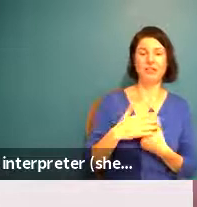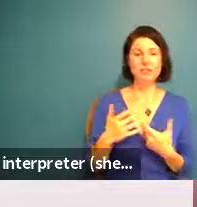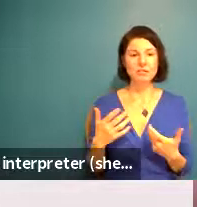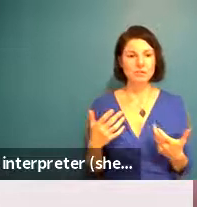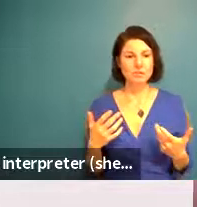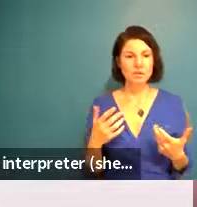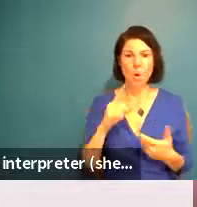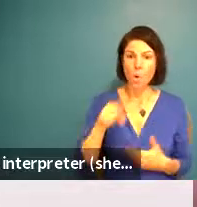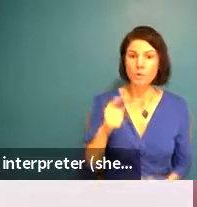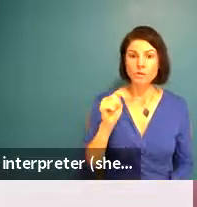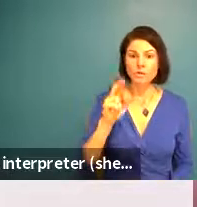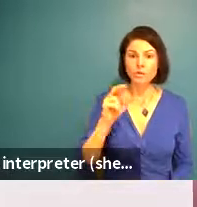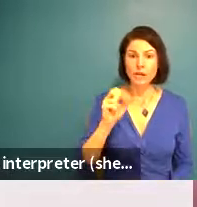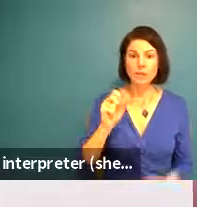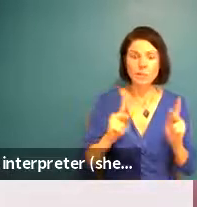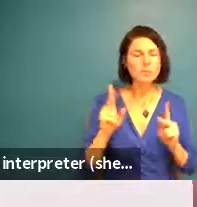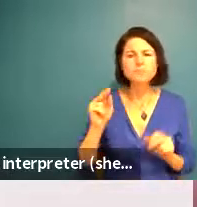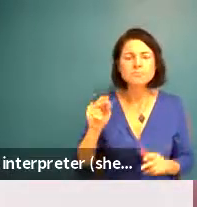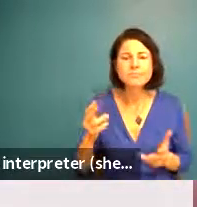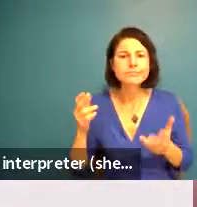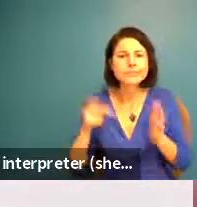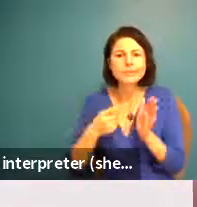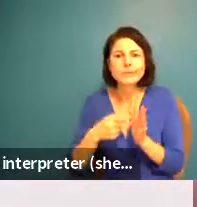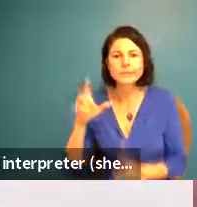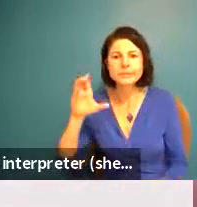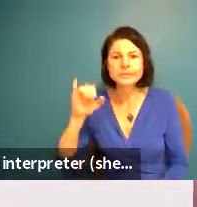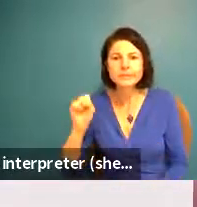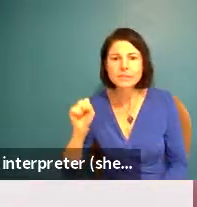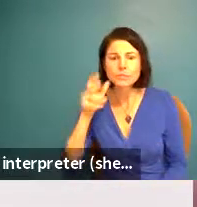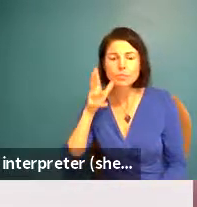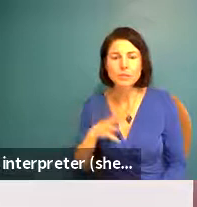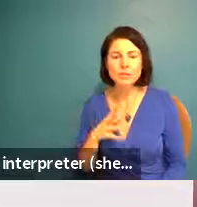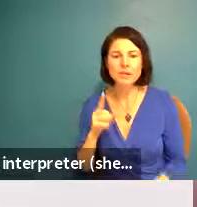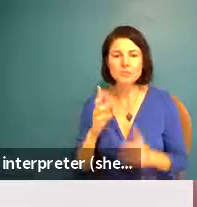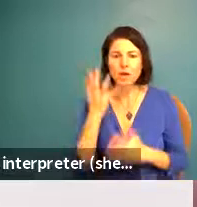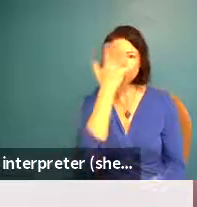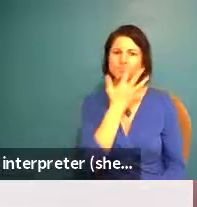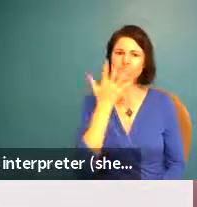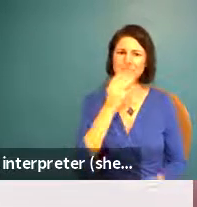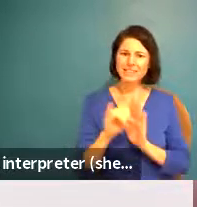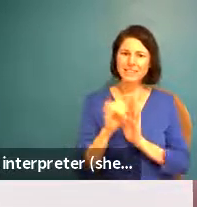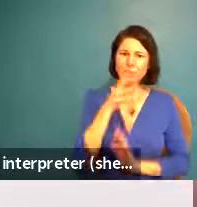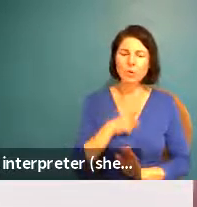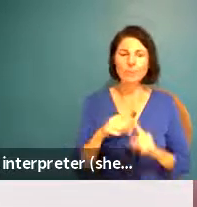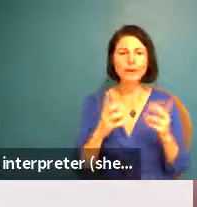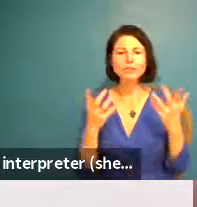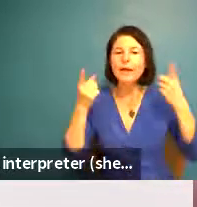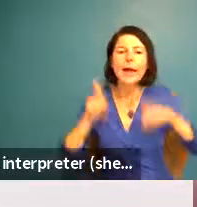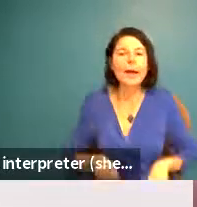have a masculine looking face and body and gender expression but still identifies as a woman. And so far. I have any questions, I